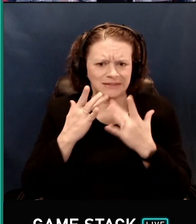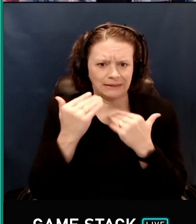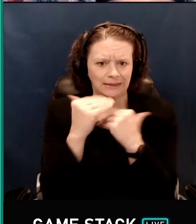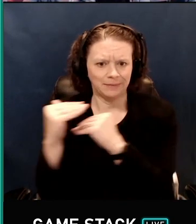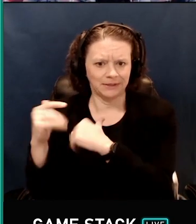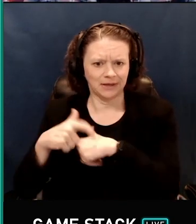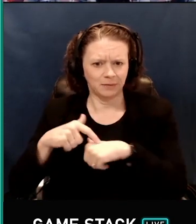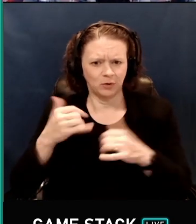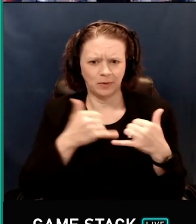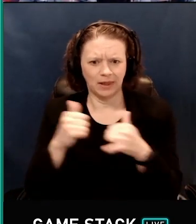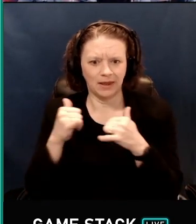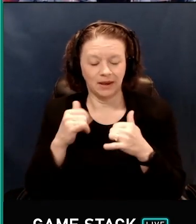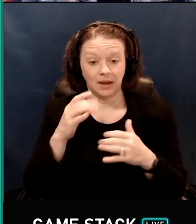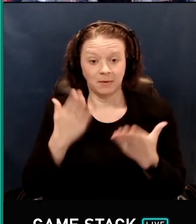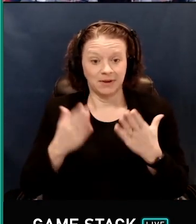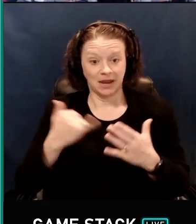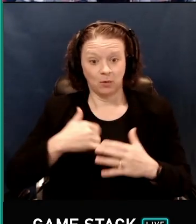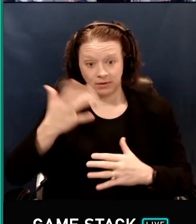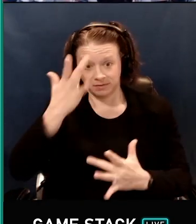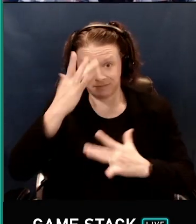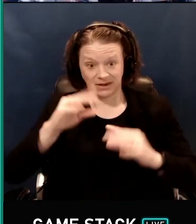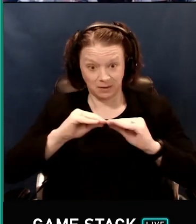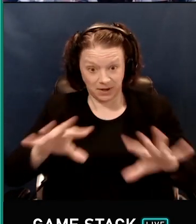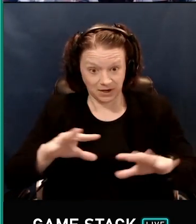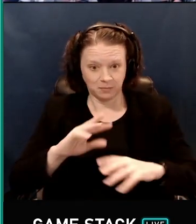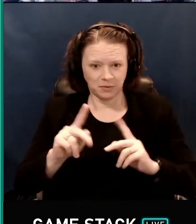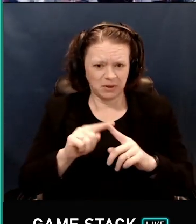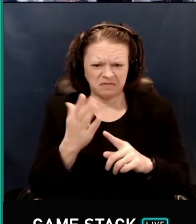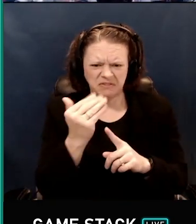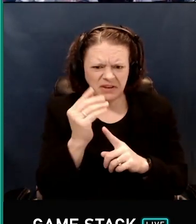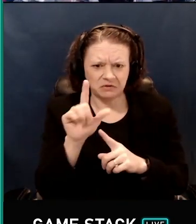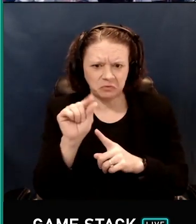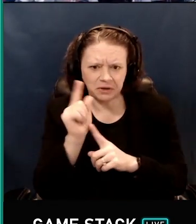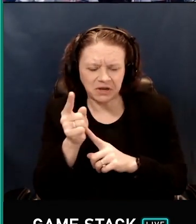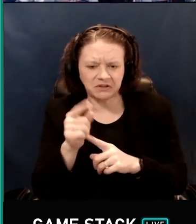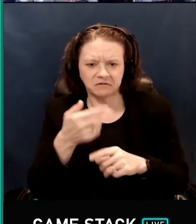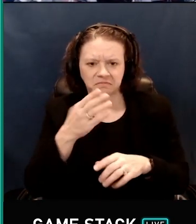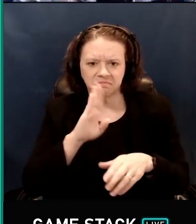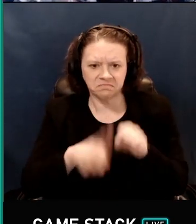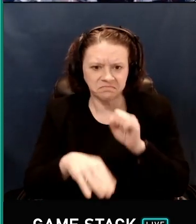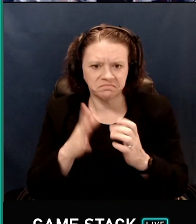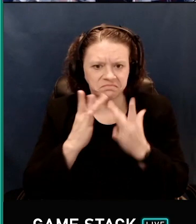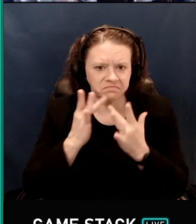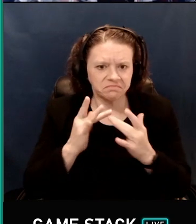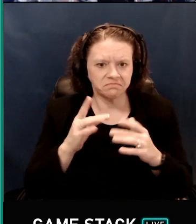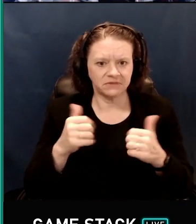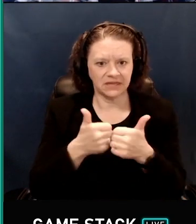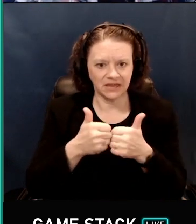to just, get in 15 minutes, or 20 minutes of gameplay, and a lot of it's just loading times. That's not a very good experience.